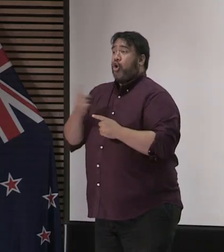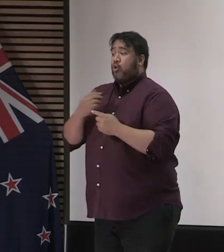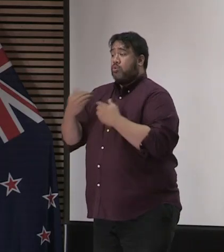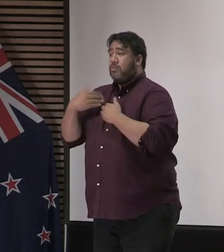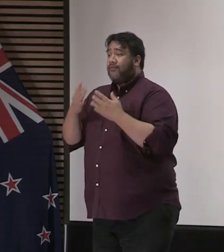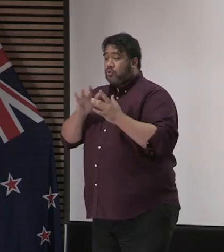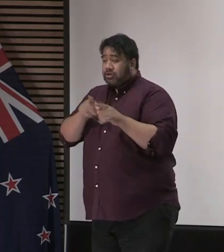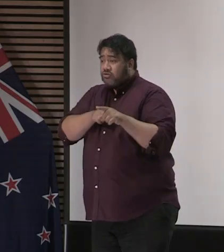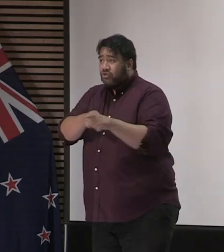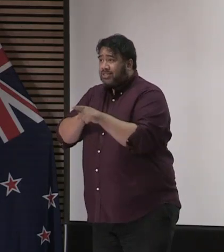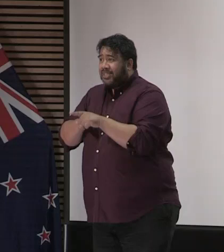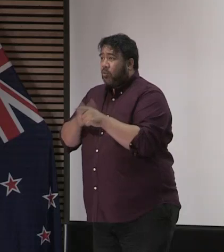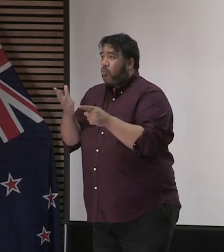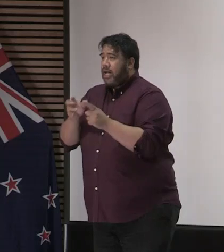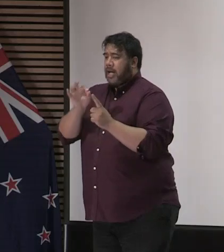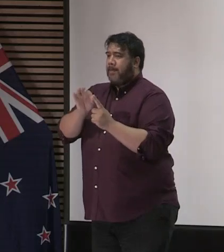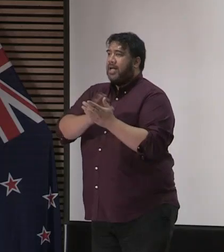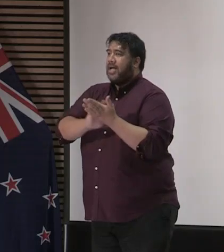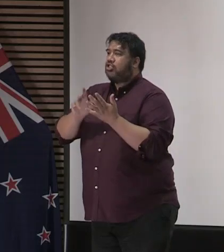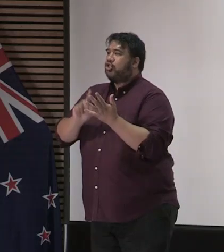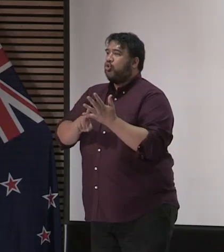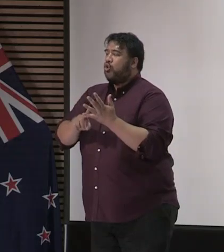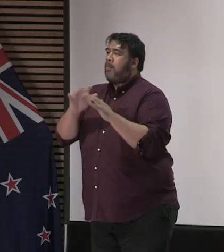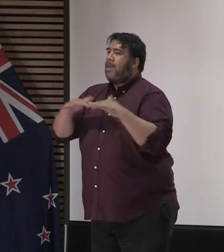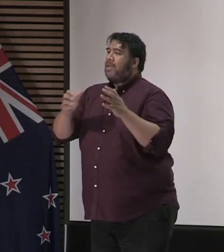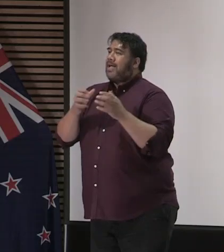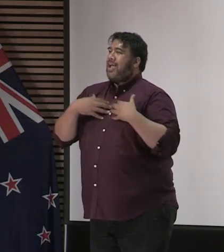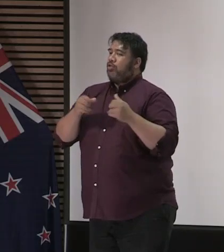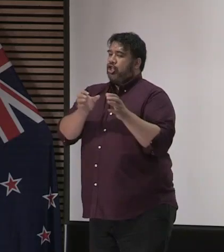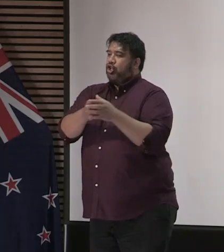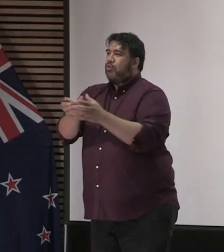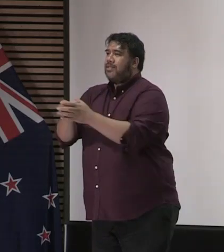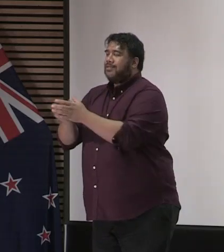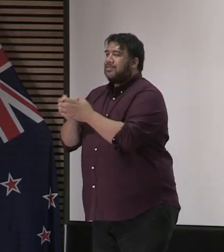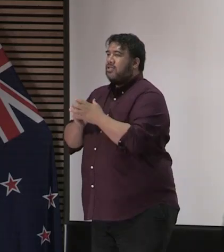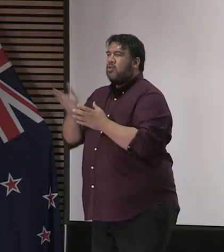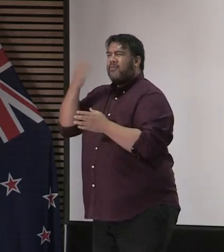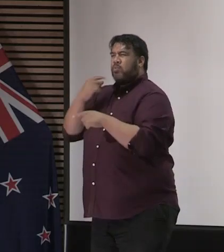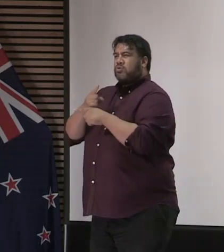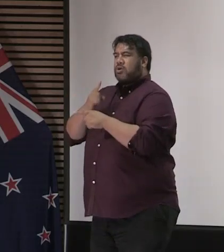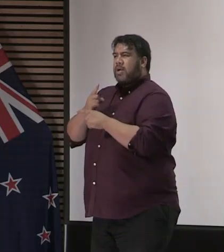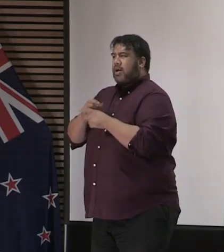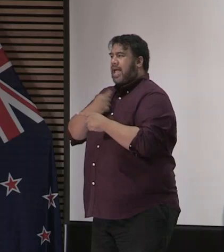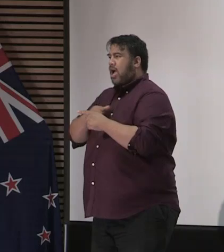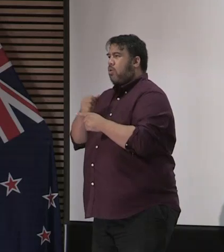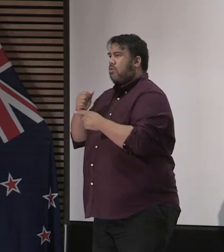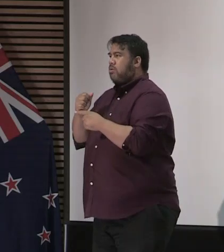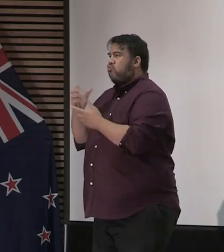Ministry of Health. Because the fundamental workforce that does the contact tracing is out in our public health units